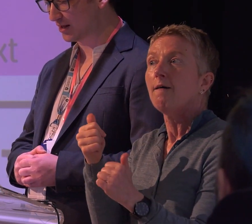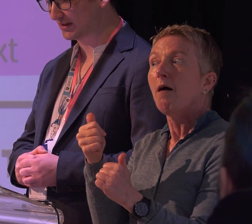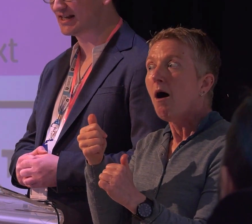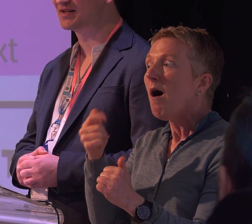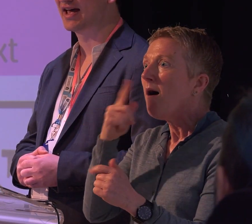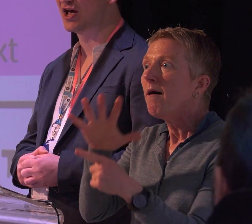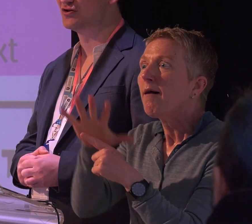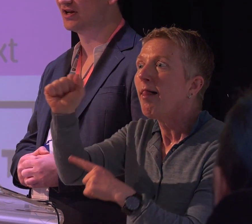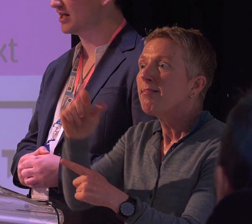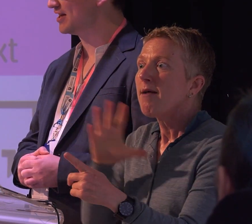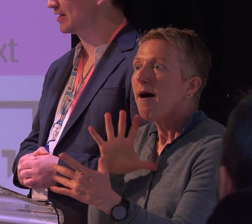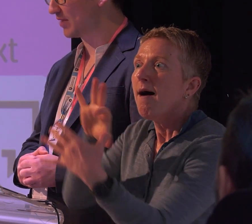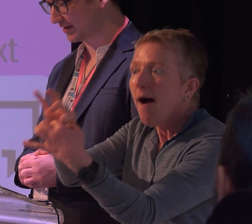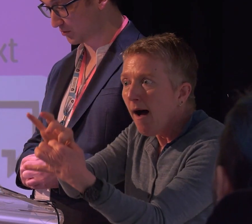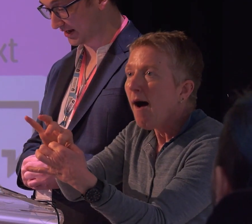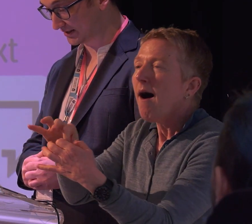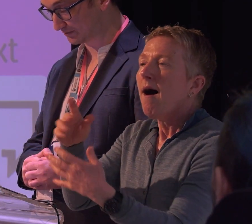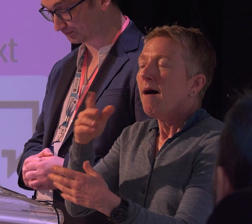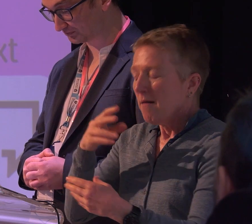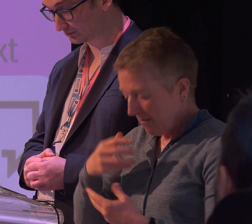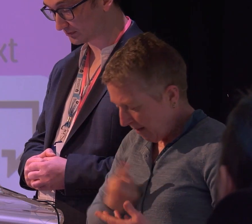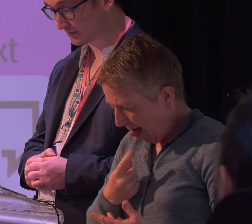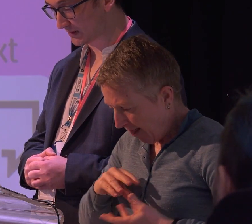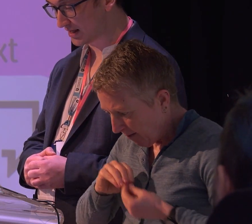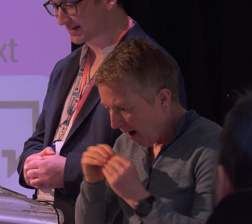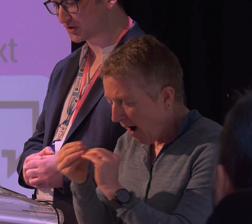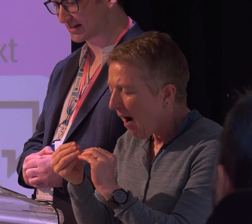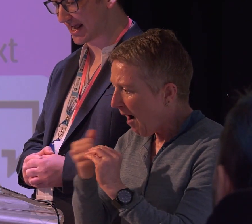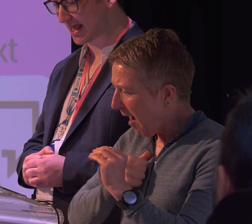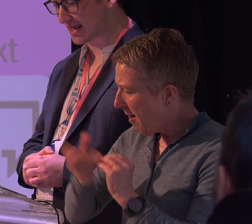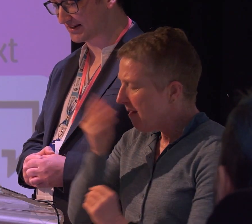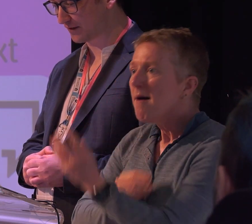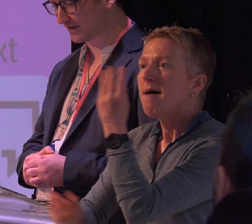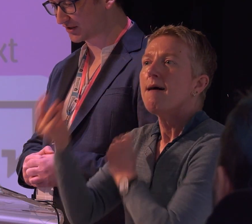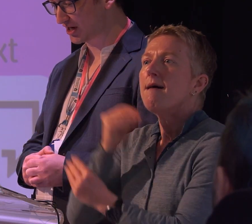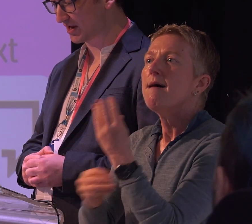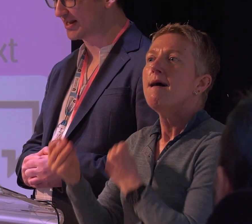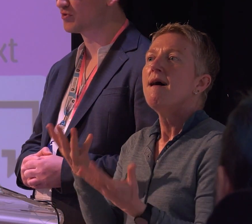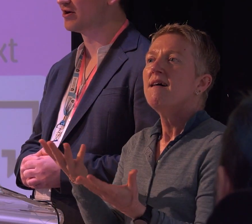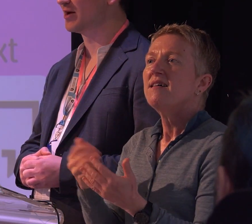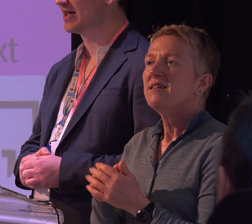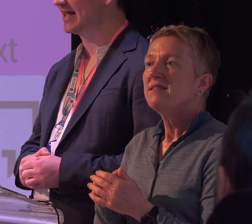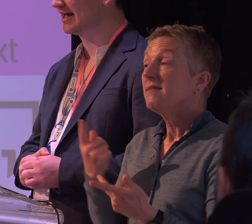help lead their own learning pathways. SENsory Atelier is our flagship learning programme here